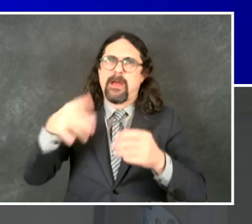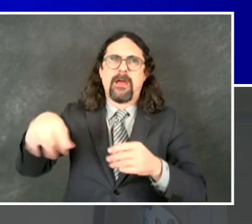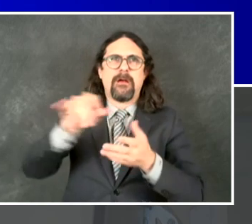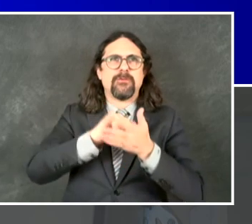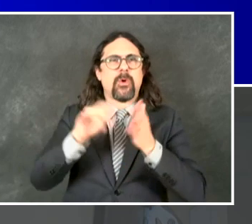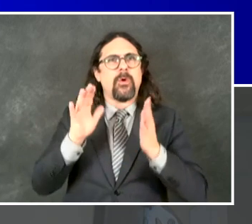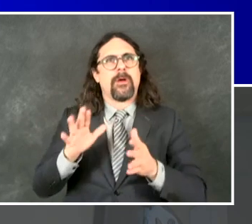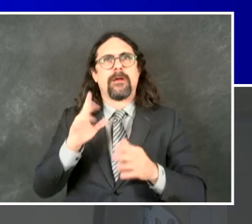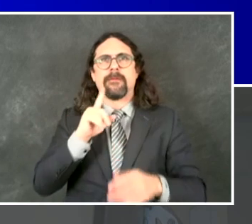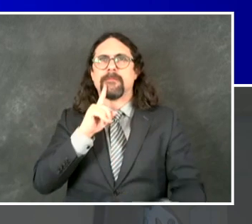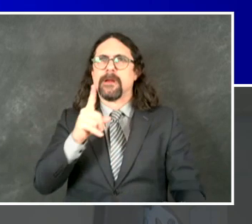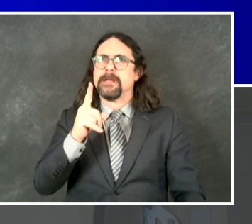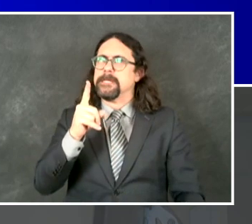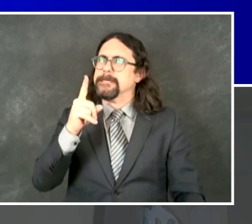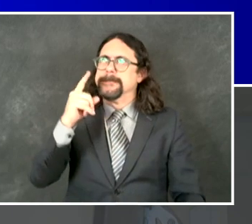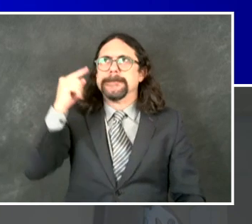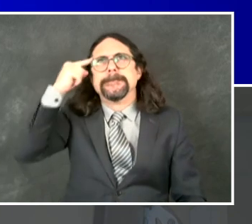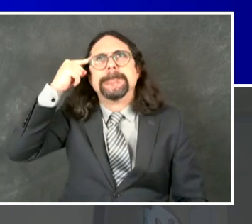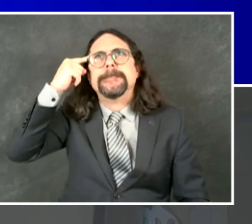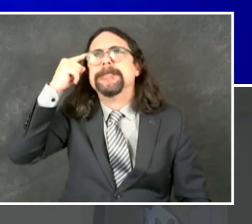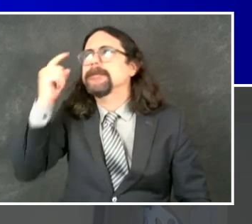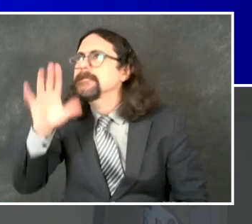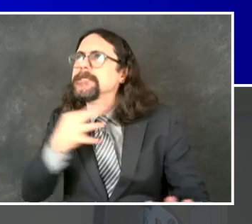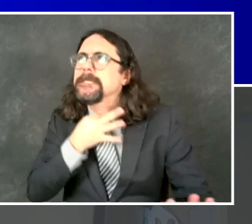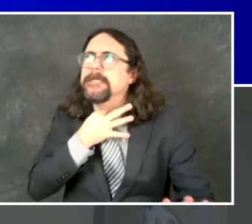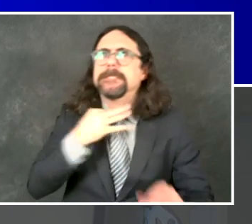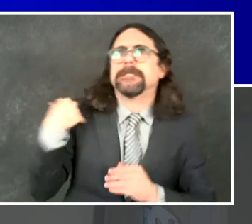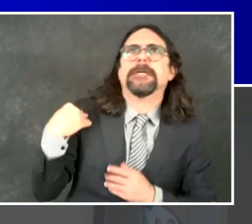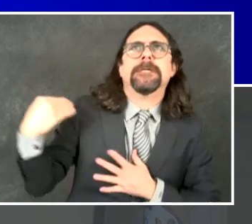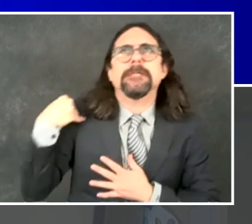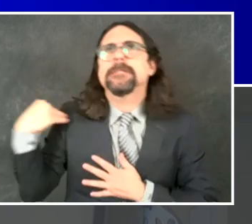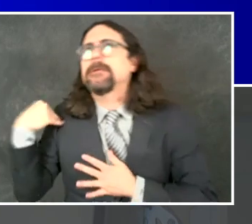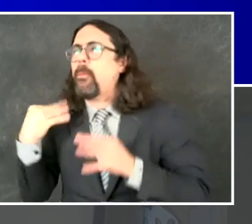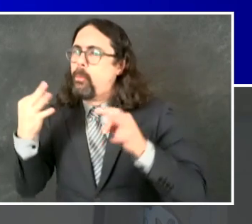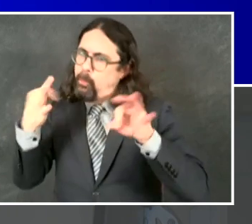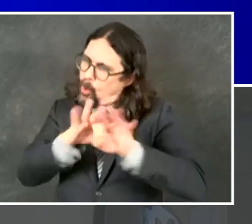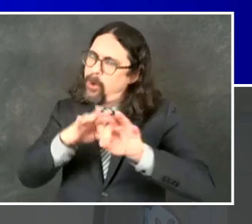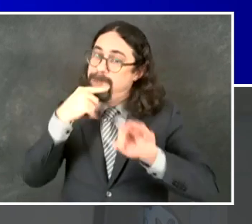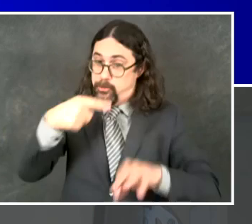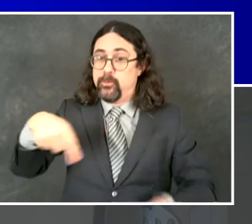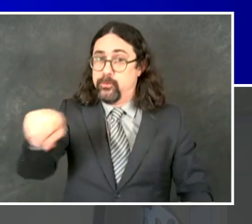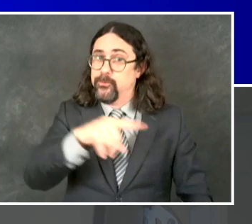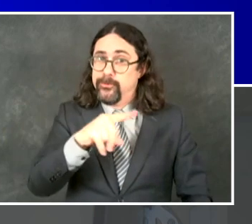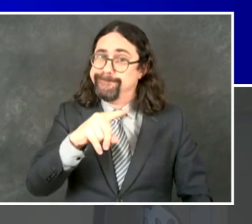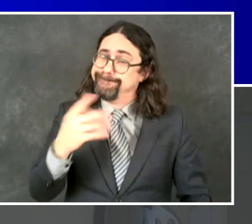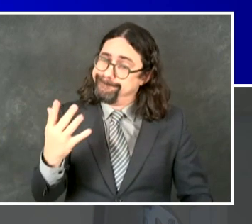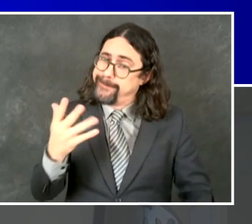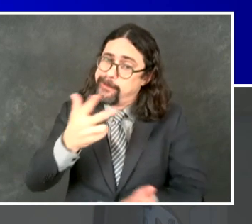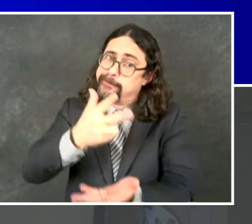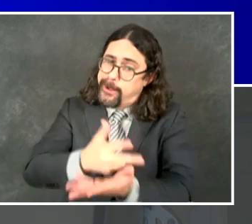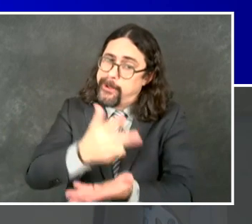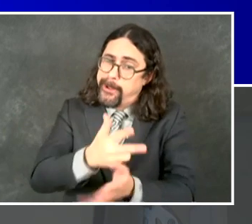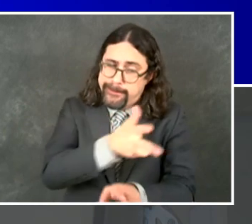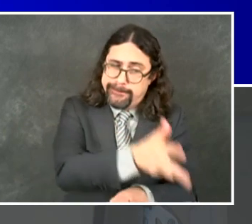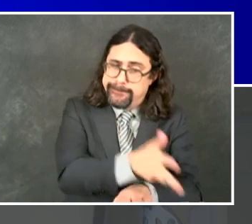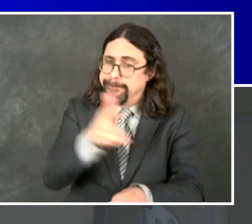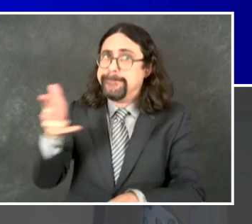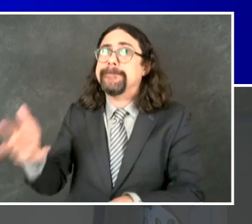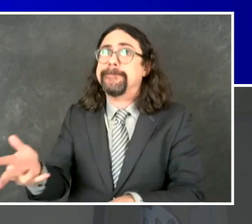SOMETHING SO MANY NEW YORKERS ASK ABOUT AND CARE ABOUT, PARKING. PARKING IN THIS CRISIS, WE'VE